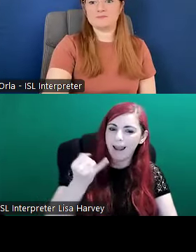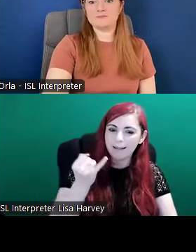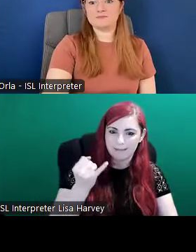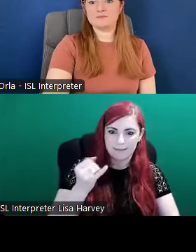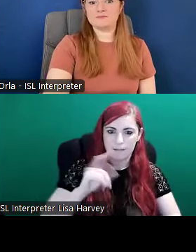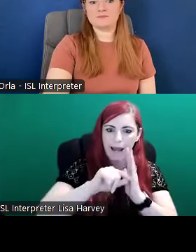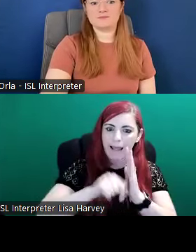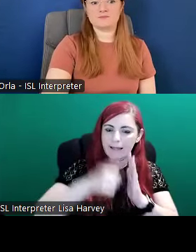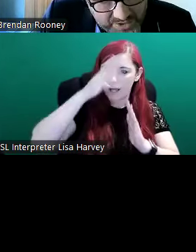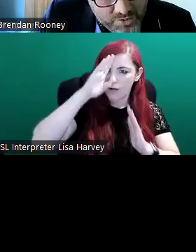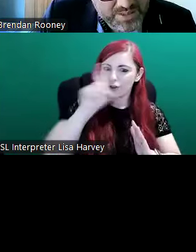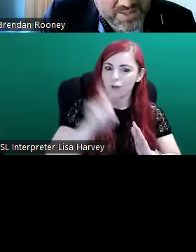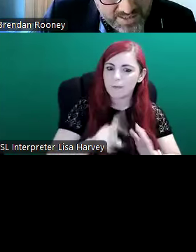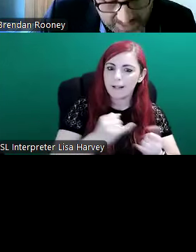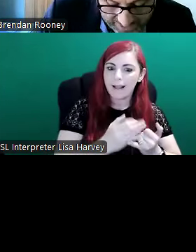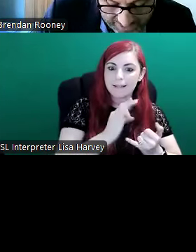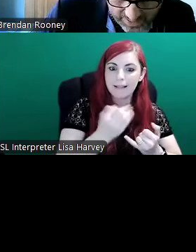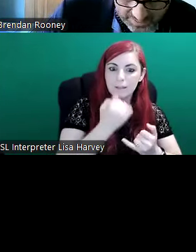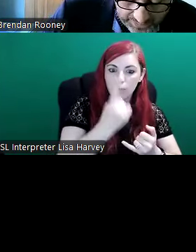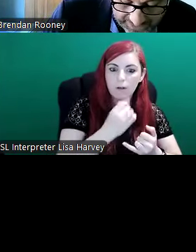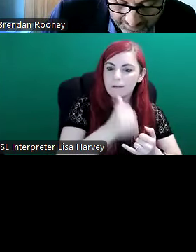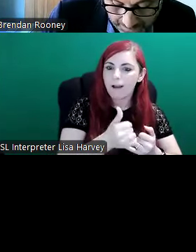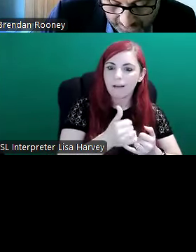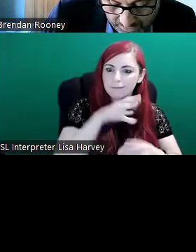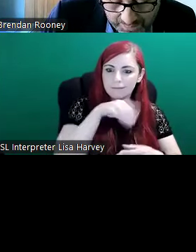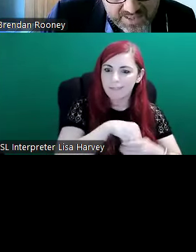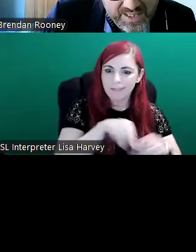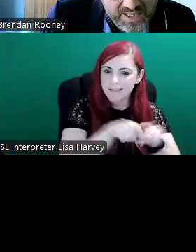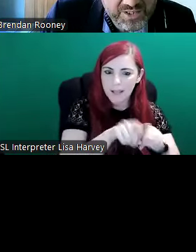and demonstrate that abstract cubism still had a part to play in the representation